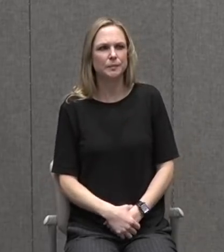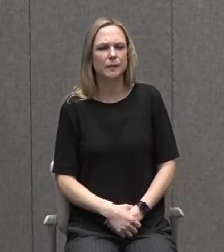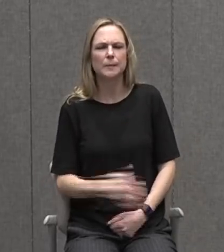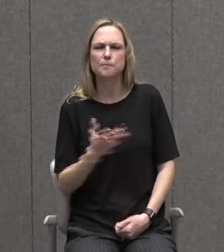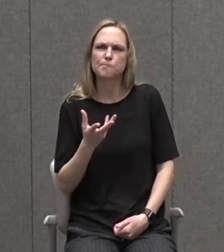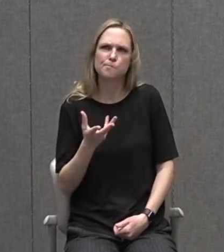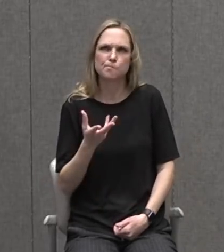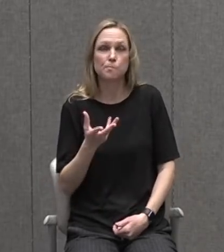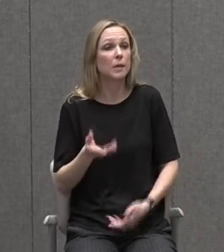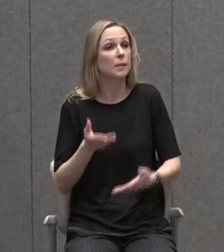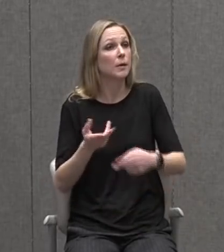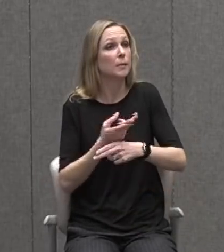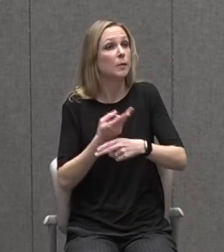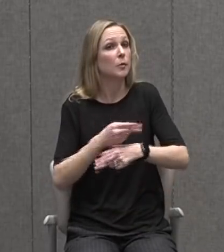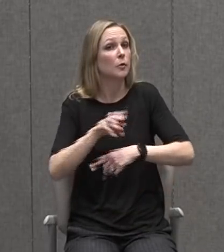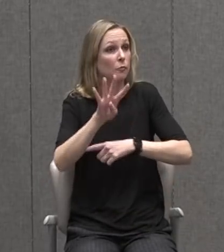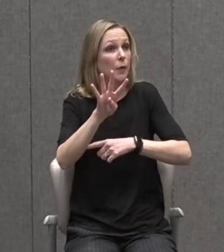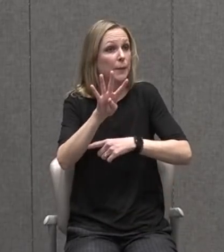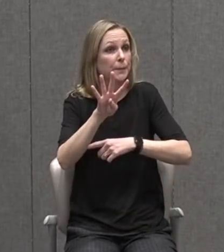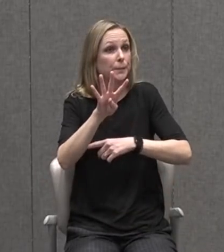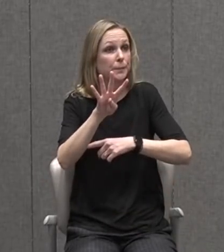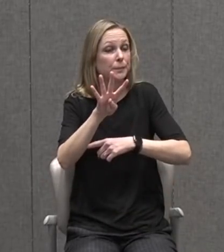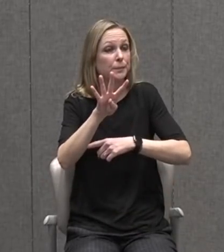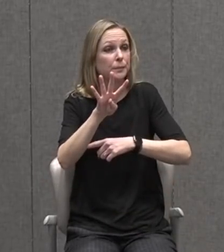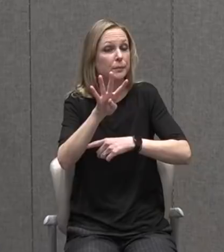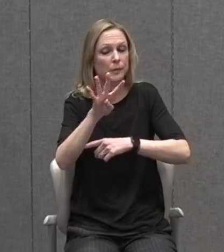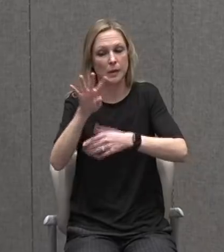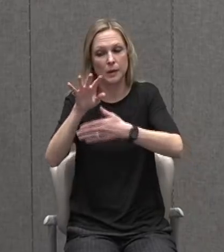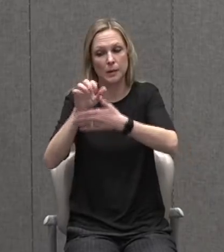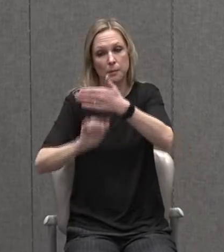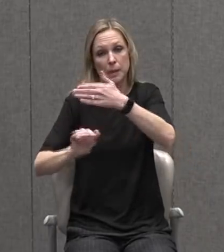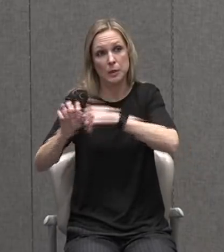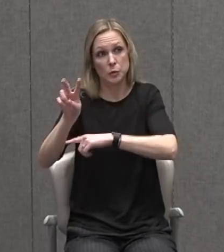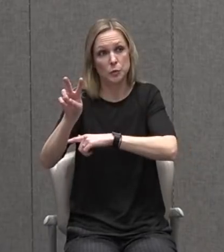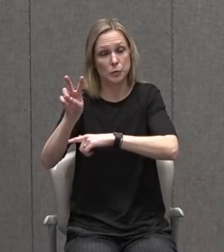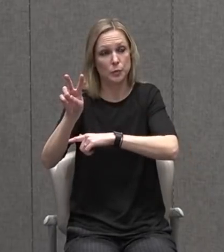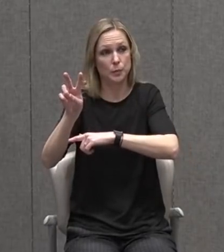If I did four minus two, so take away four and two,